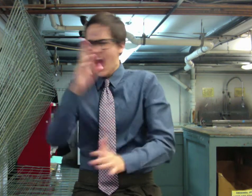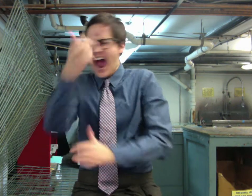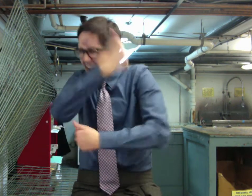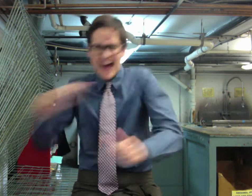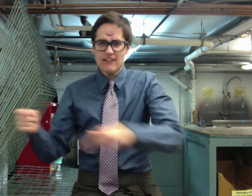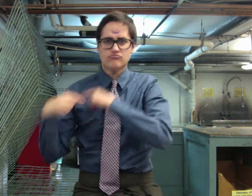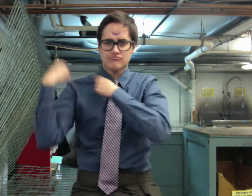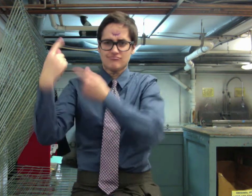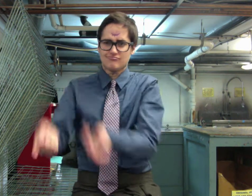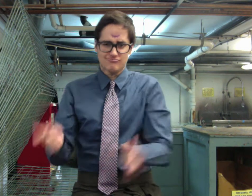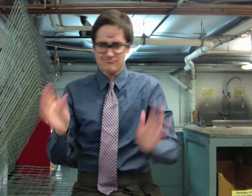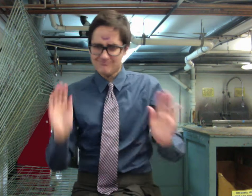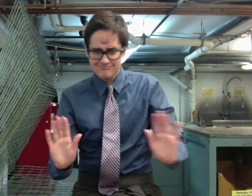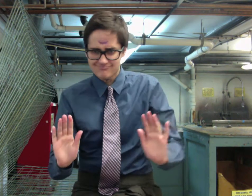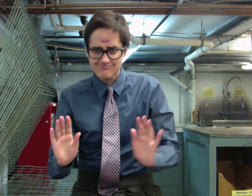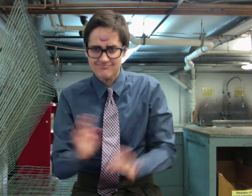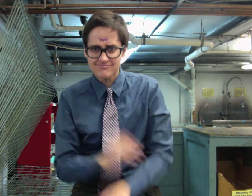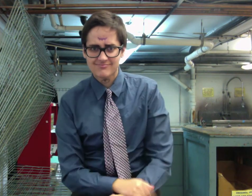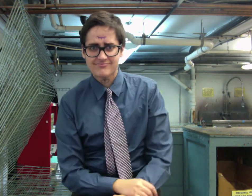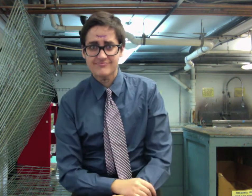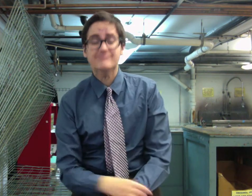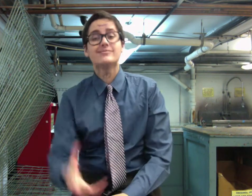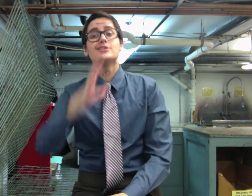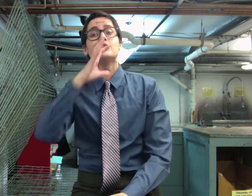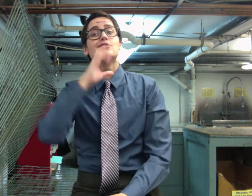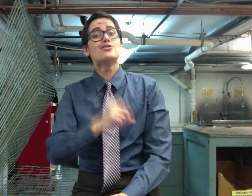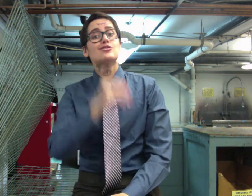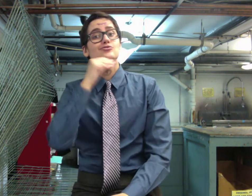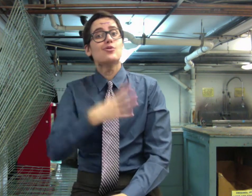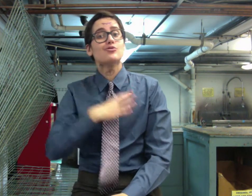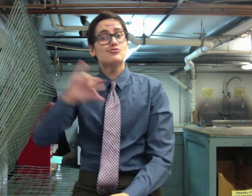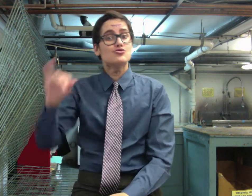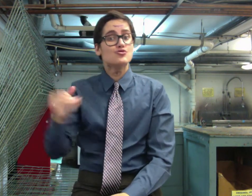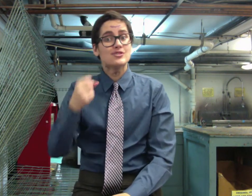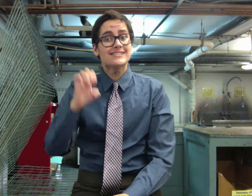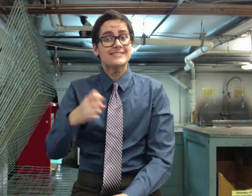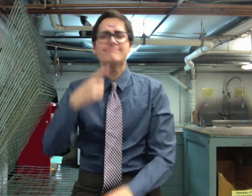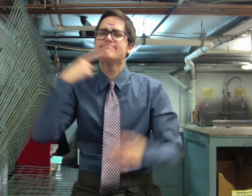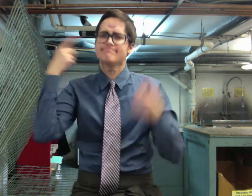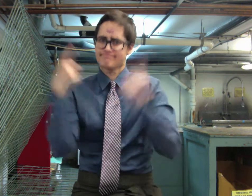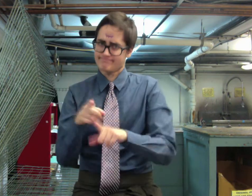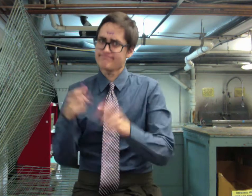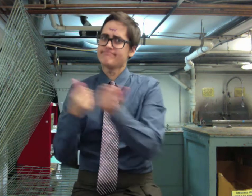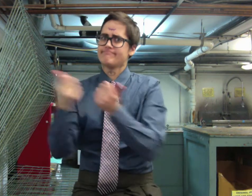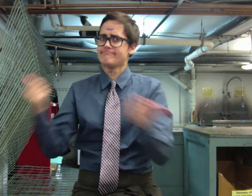or any other event ever, for that matter. Old Woman Josie agreed with the